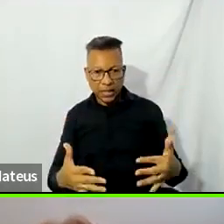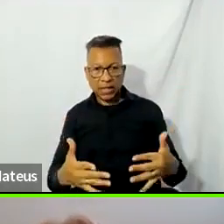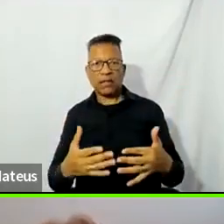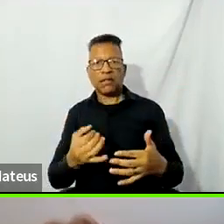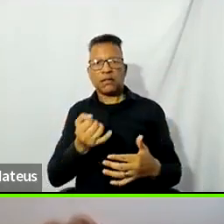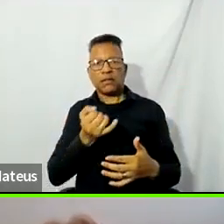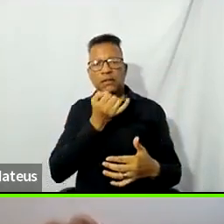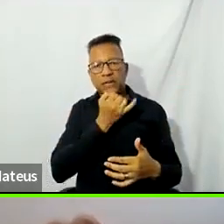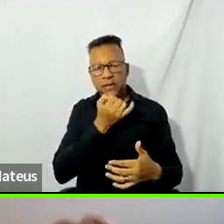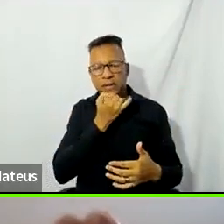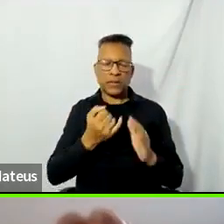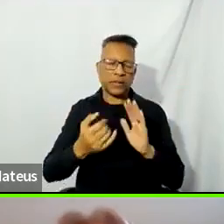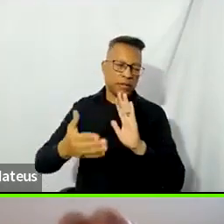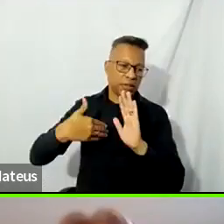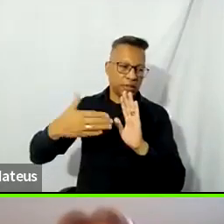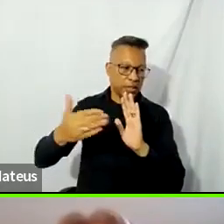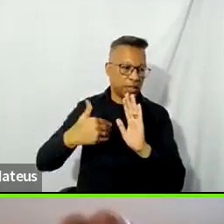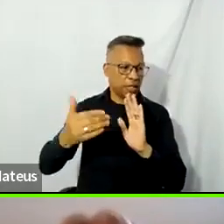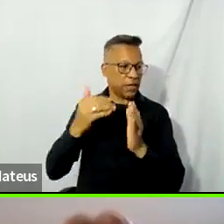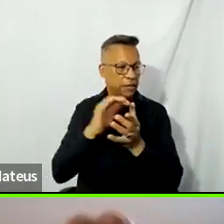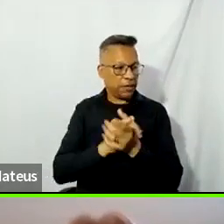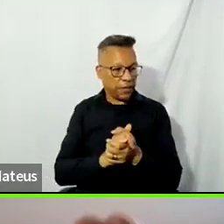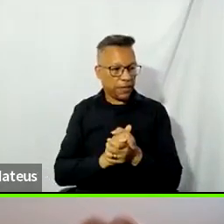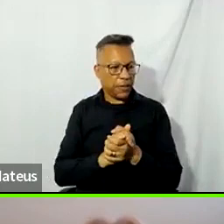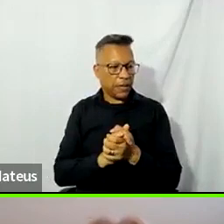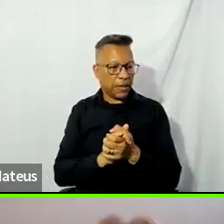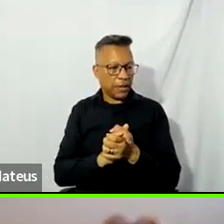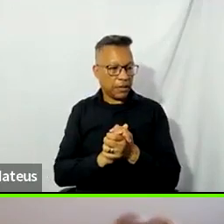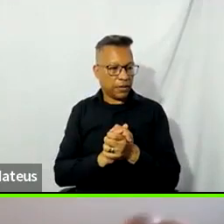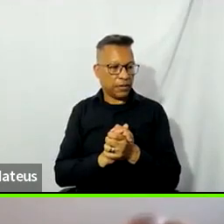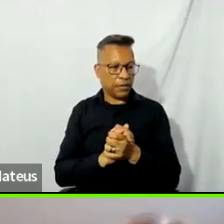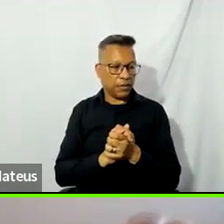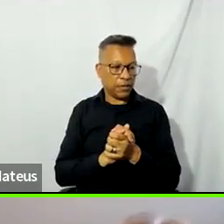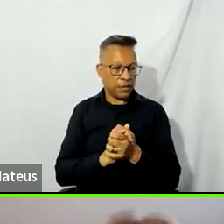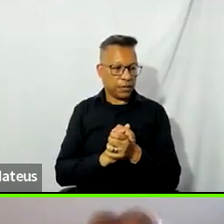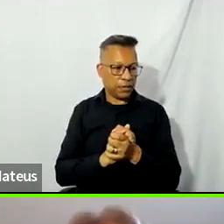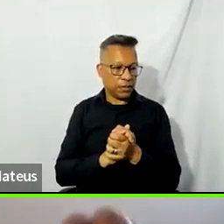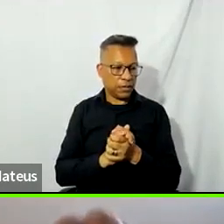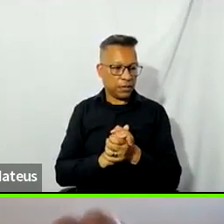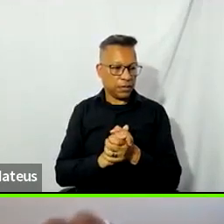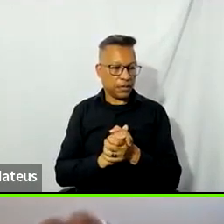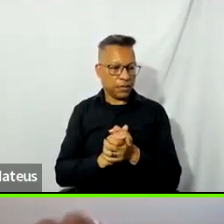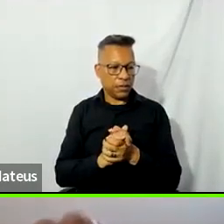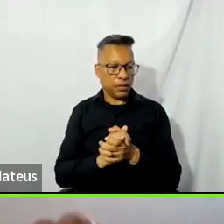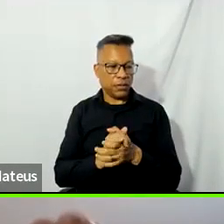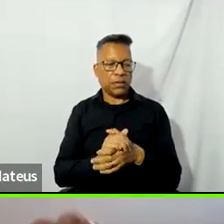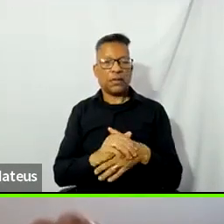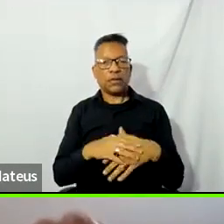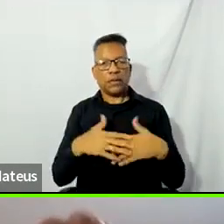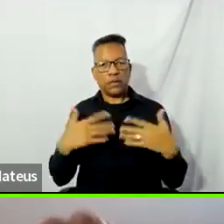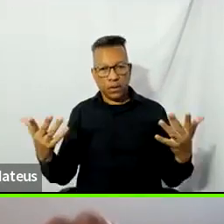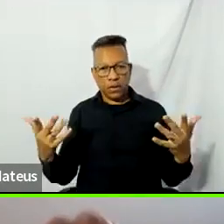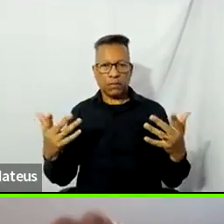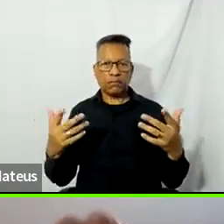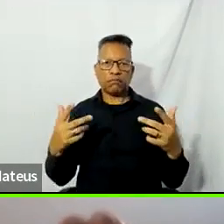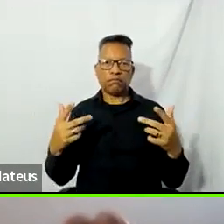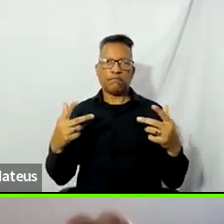functions, and these examples of there, as I, as you will know s there, as I, as you will know, are the the not in the handkerchief